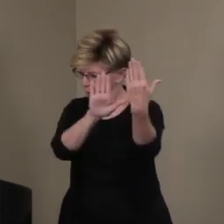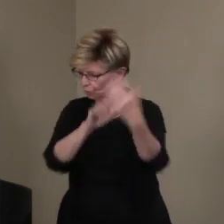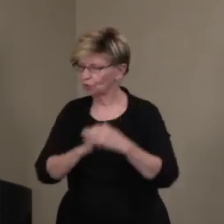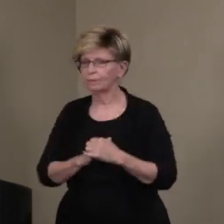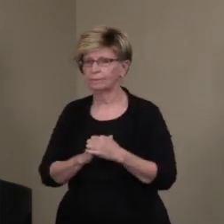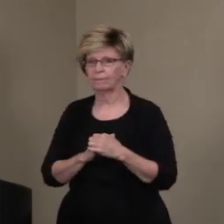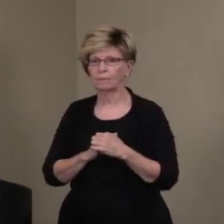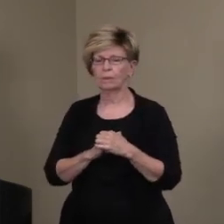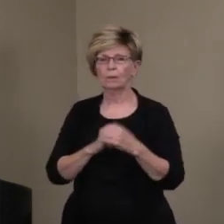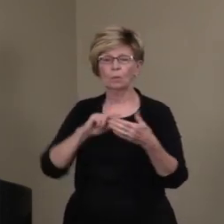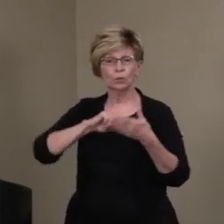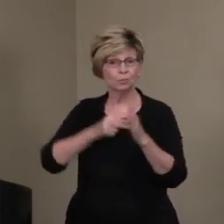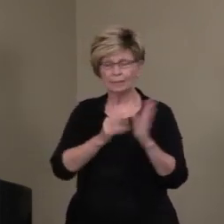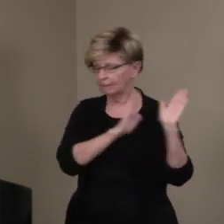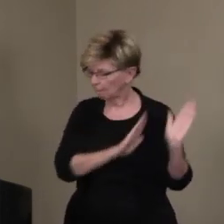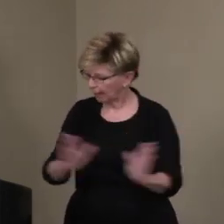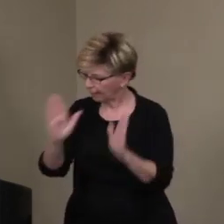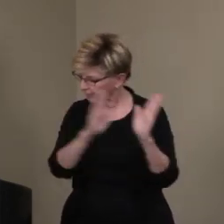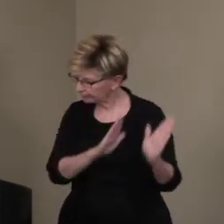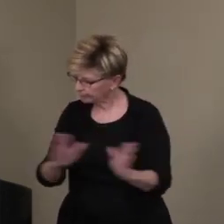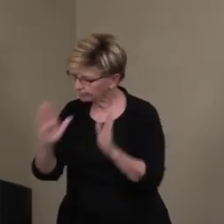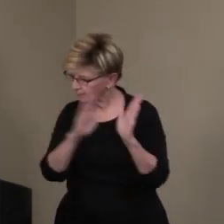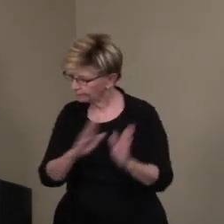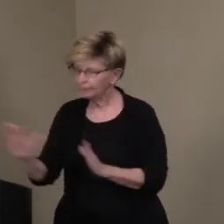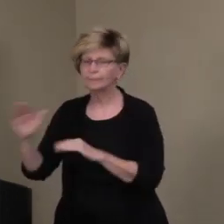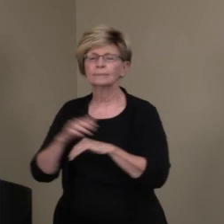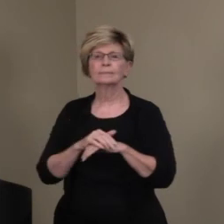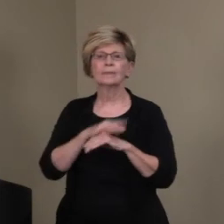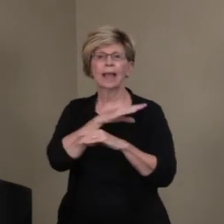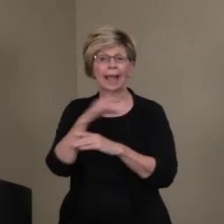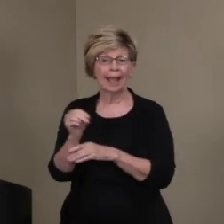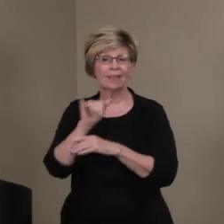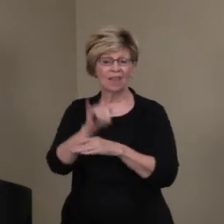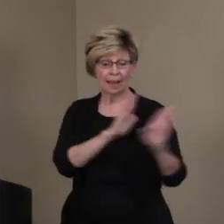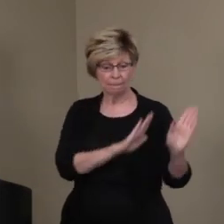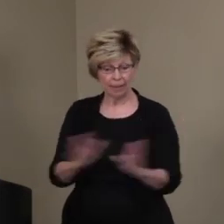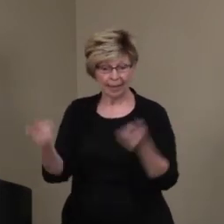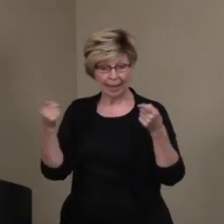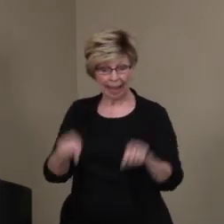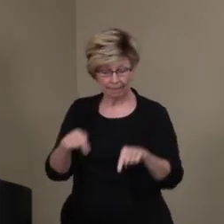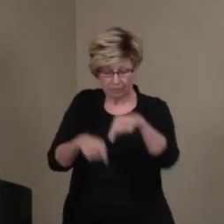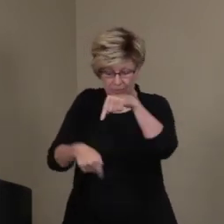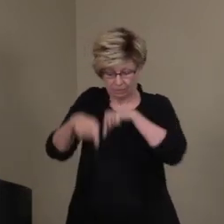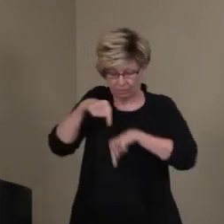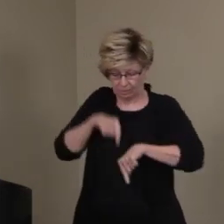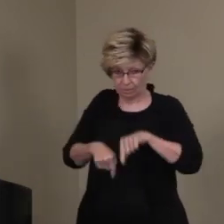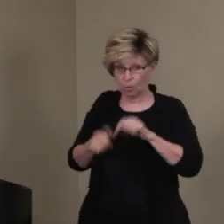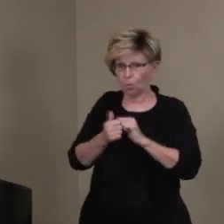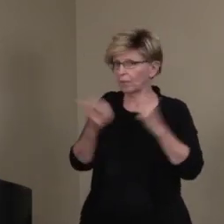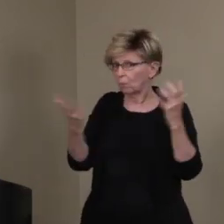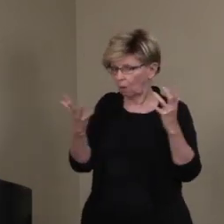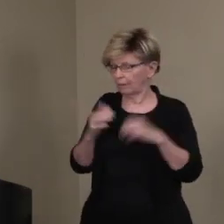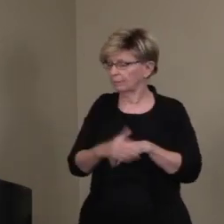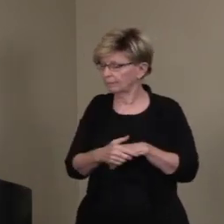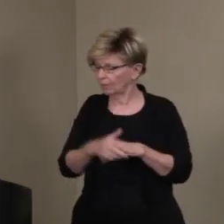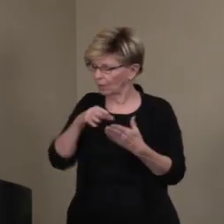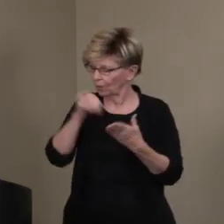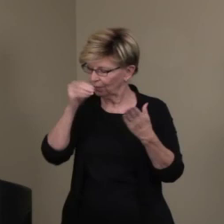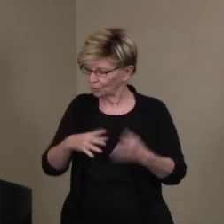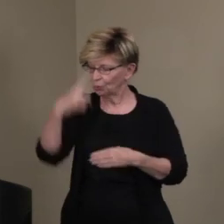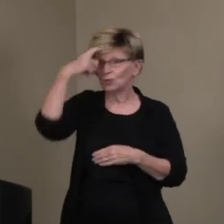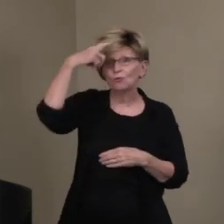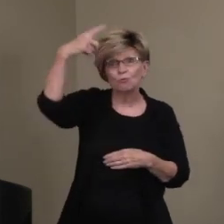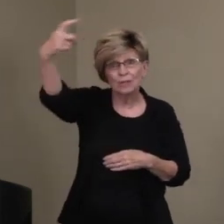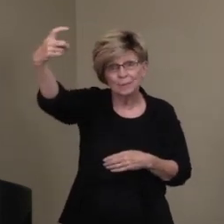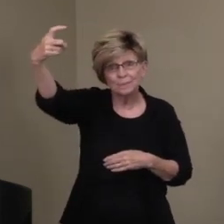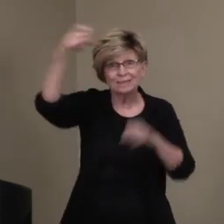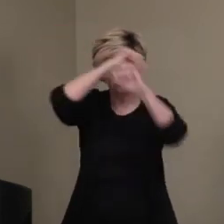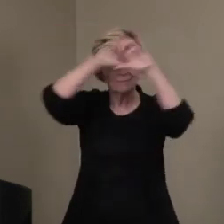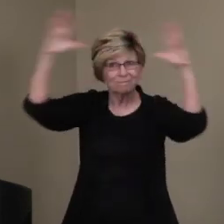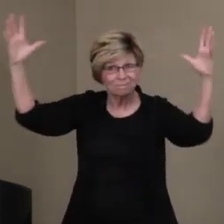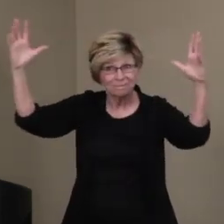approach which means planning and that planning happens with the students it